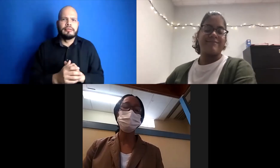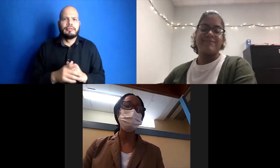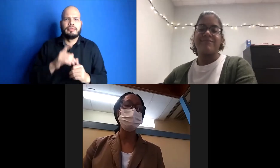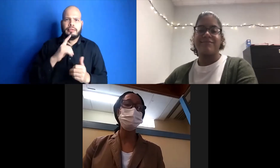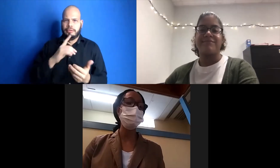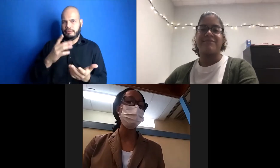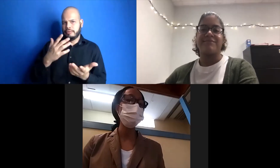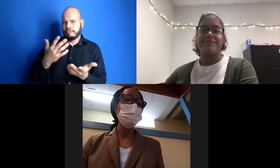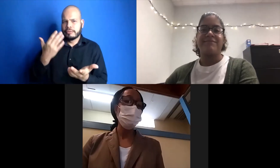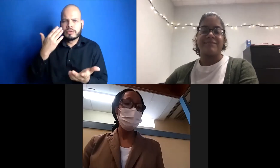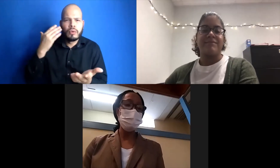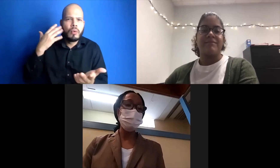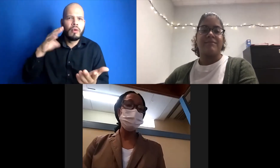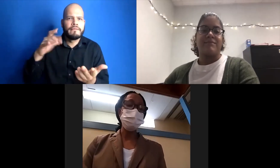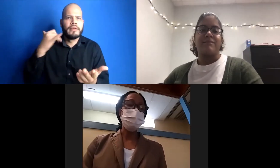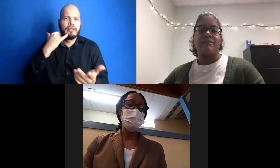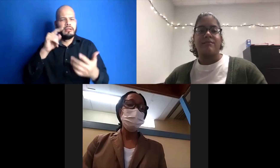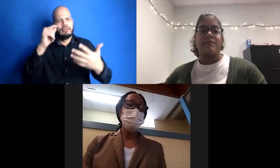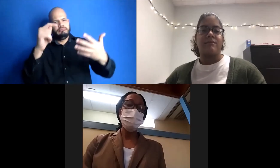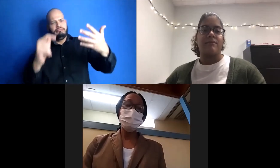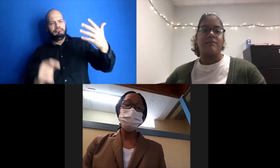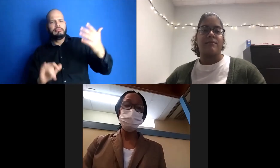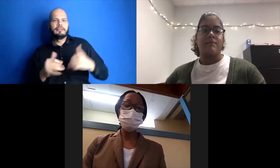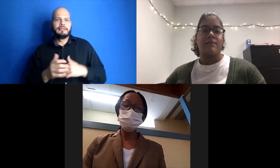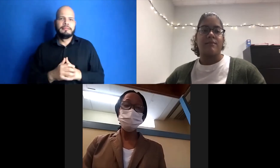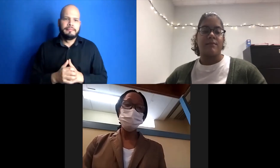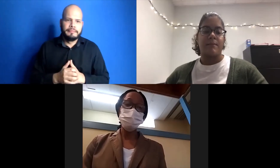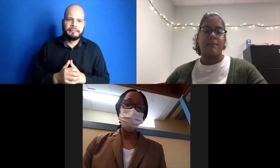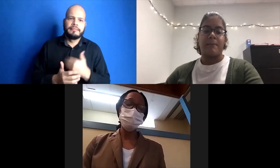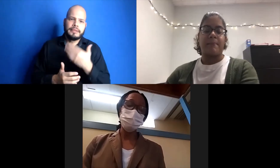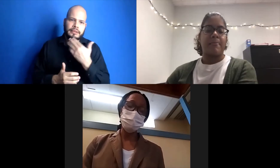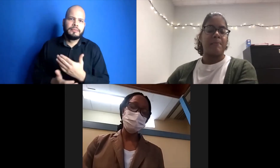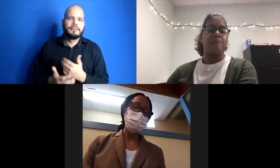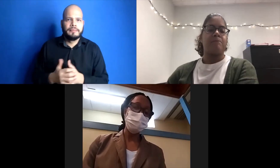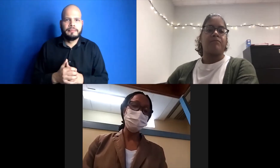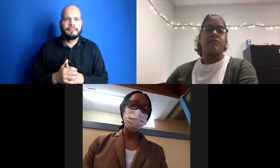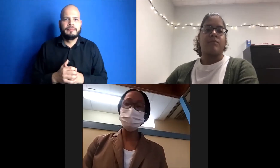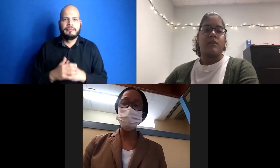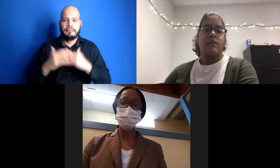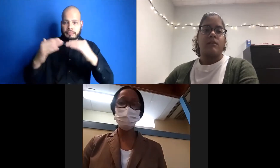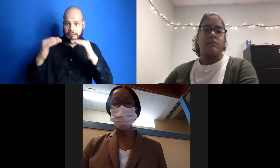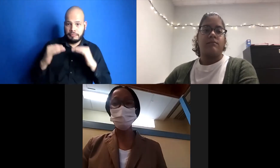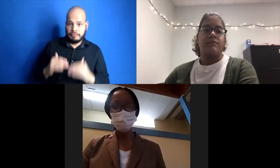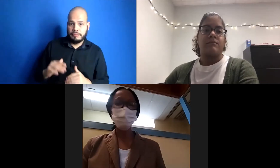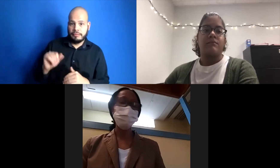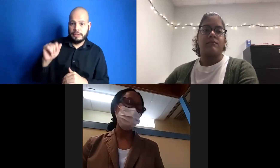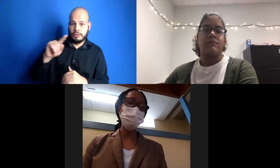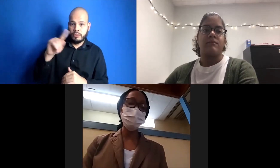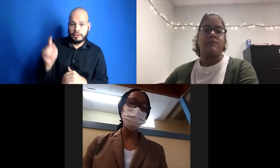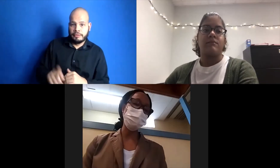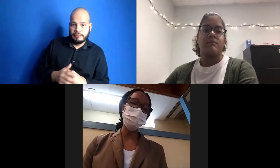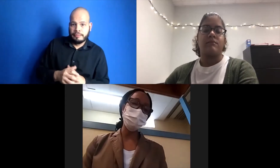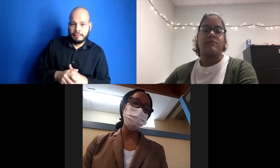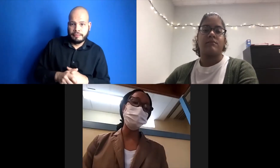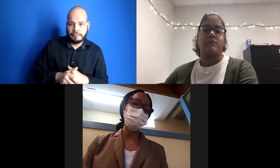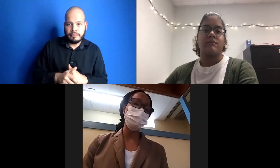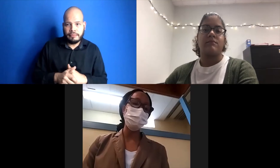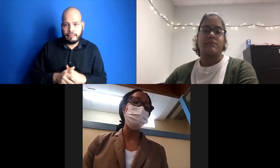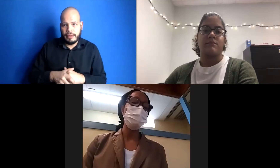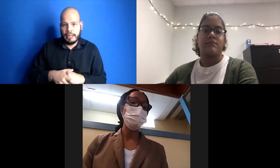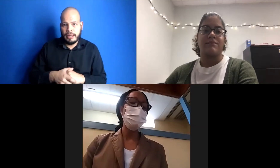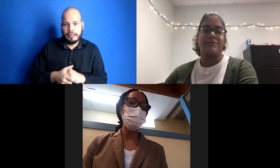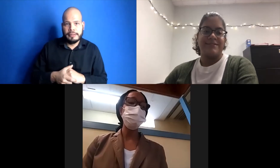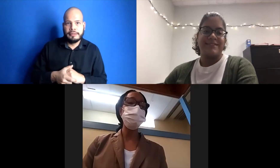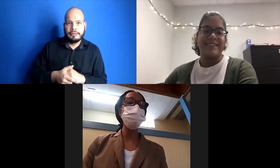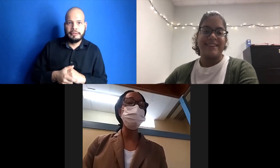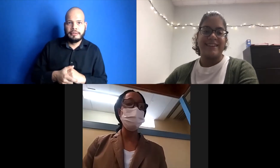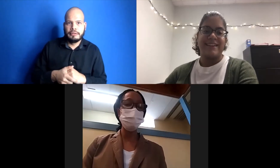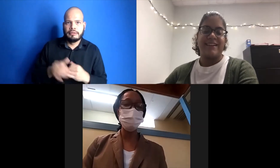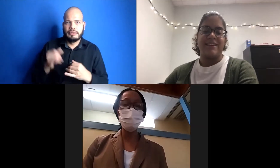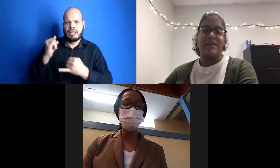thank you um my next question which is getting to the last one not the last part um do you have any